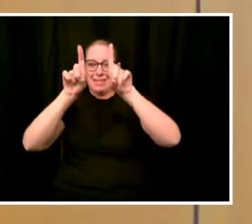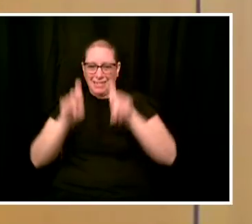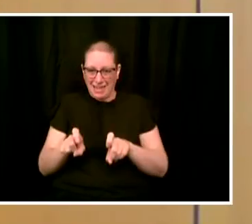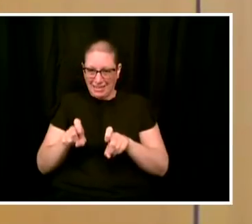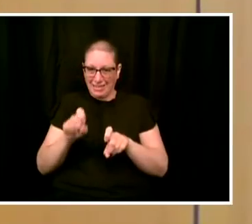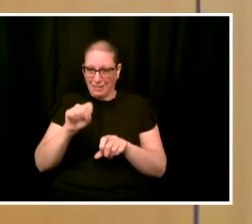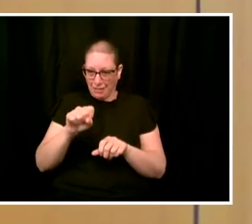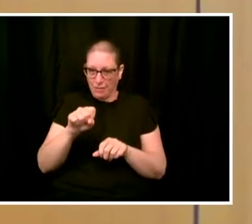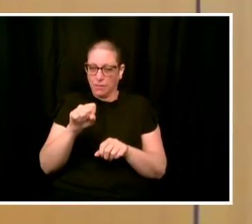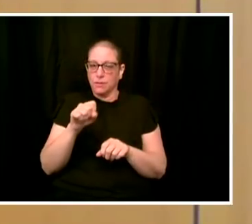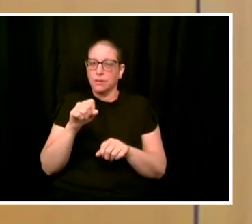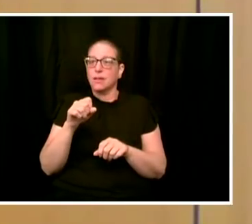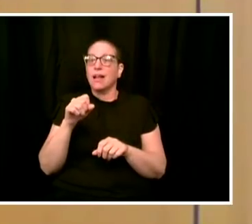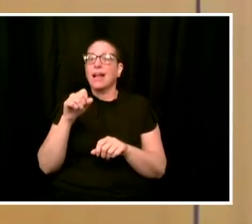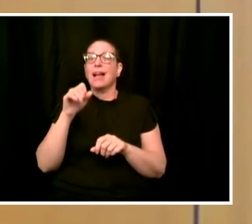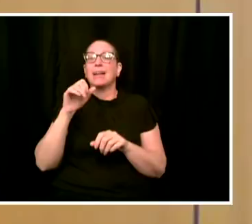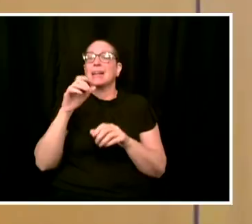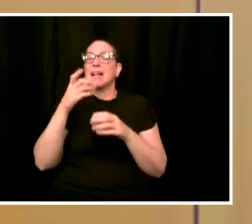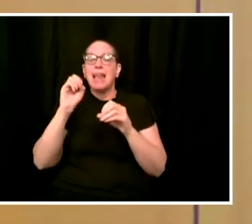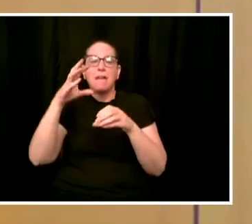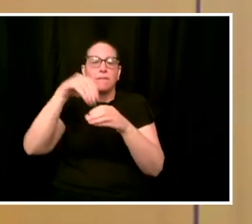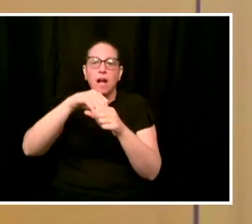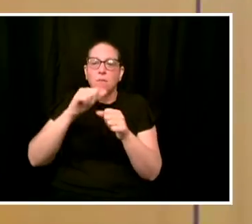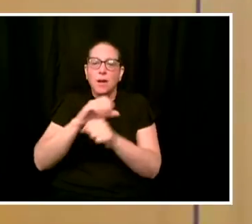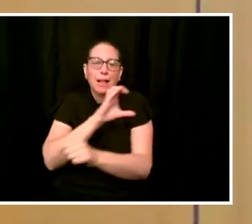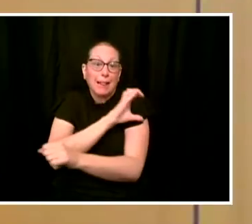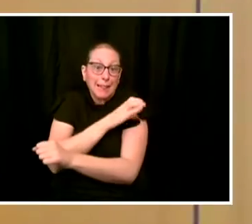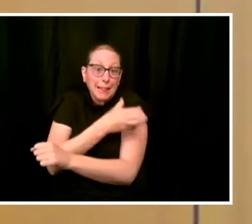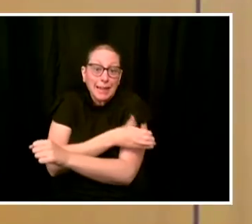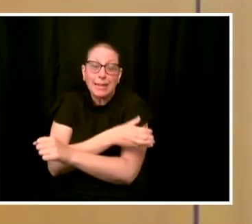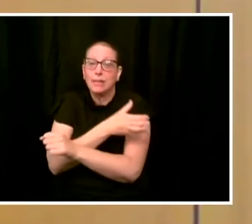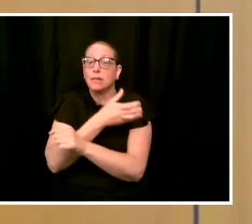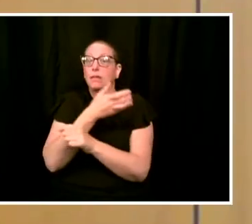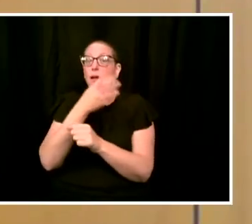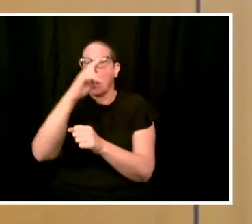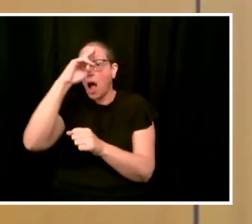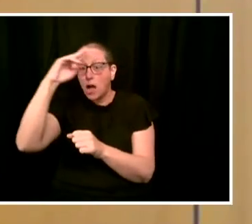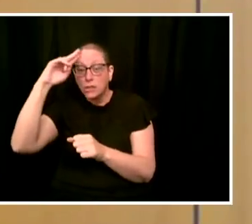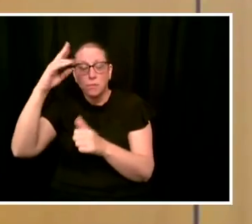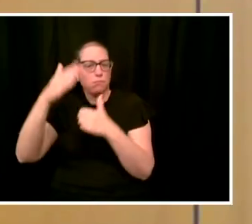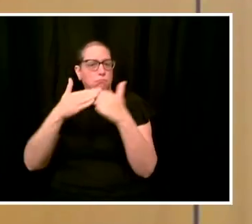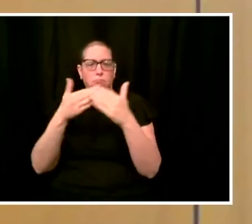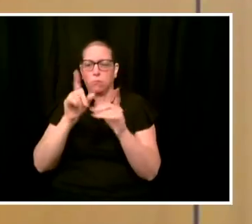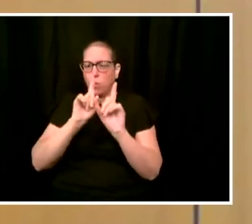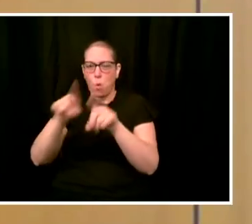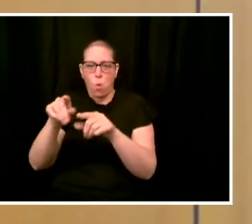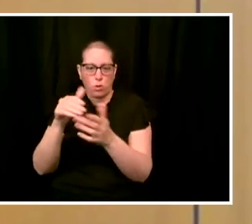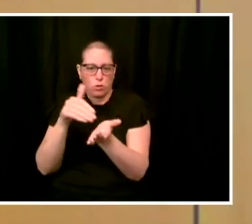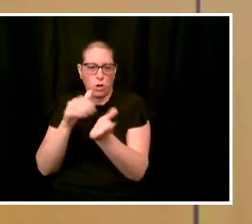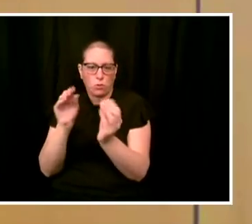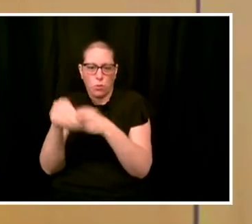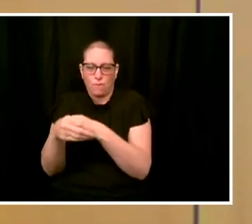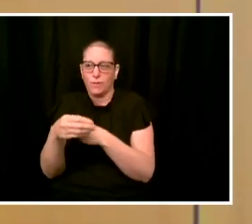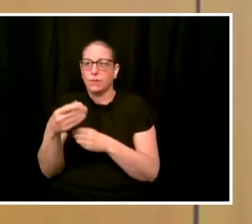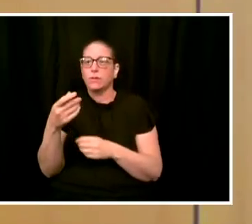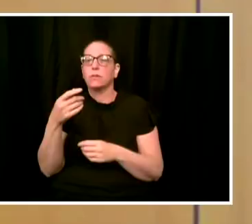THEY SHOULD BY ALL MEANS TEST THAT CHILD. DO IT IN THE OUTPATIENT SETTING, IN THE INPATIENT